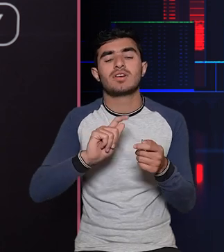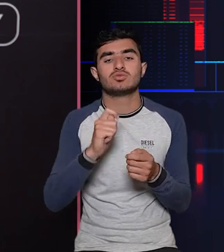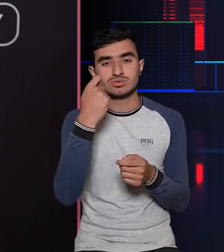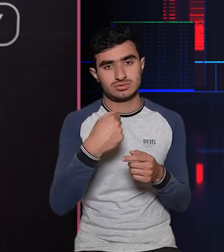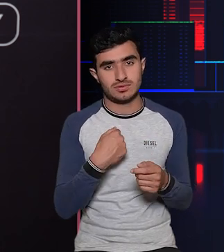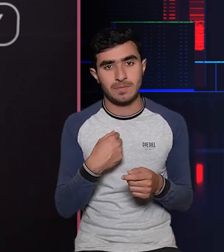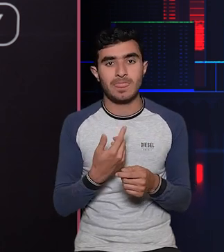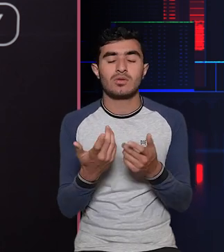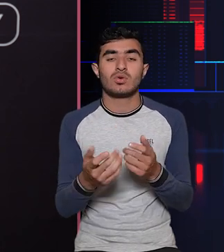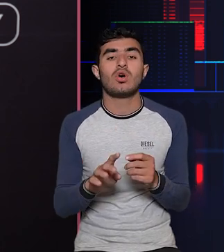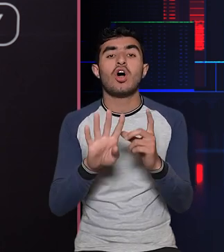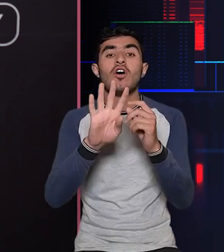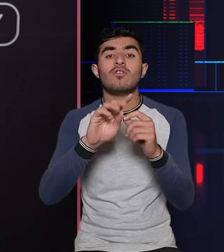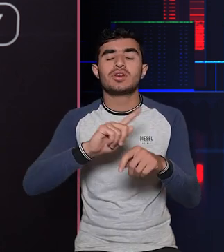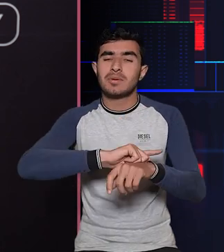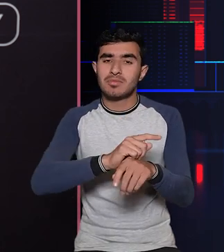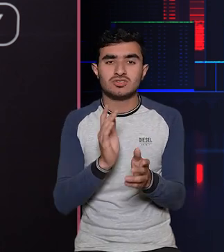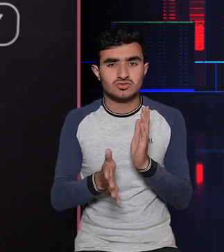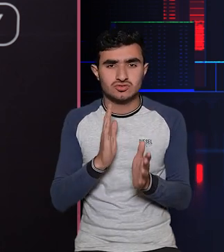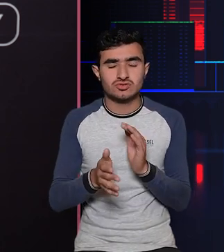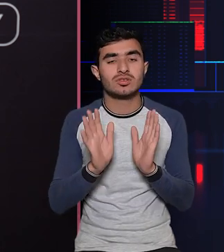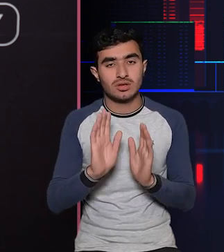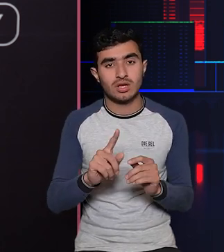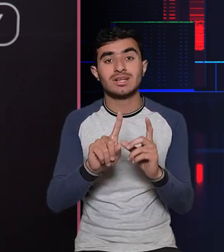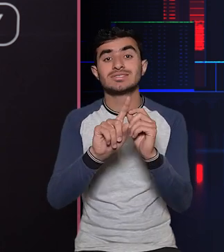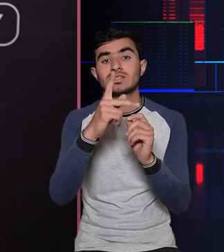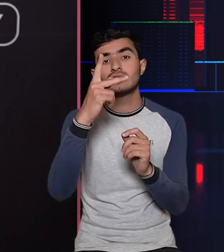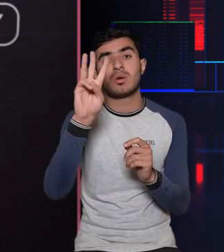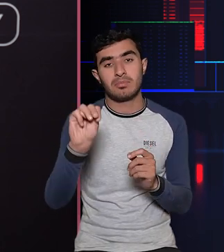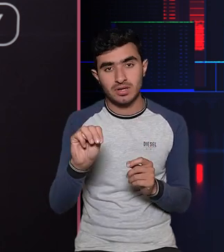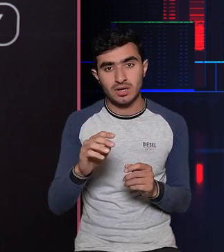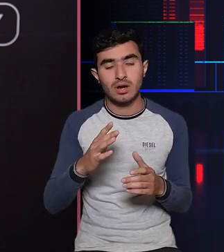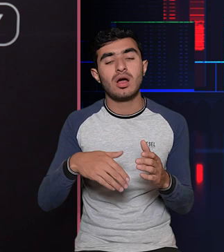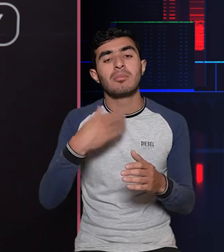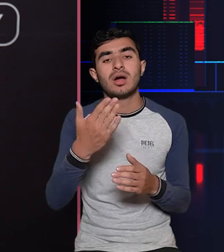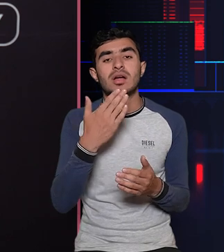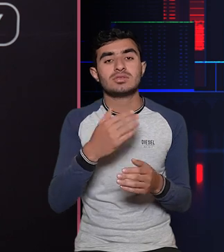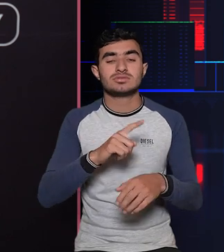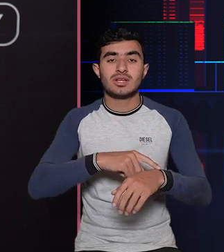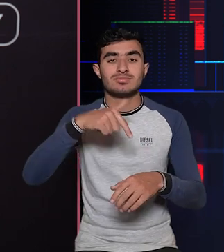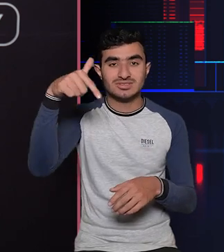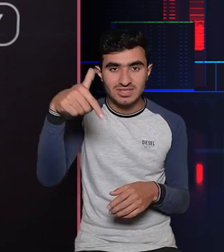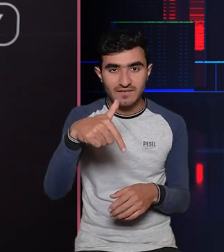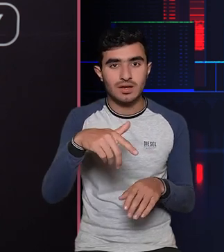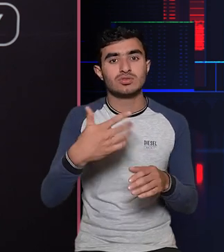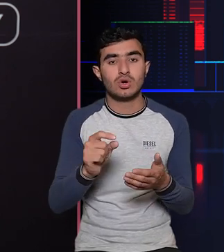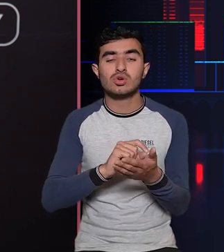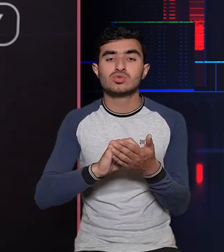cross country in Aitchison. I used to run from Monday to Saturday and Sunday used to be my rest.